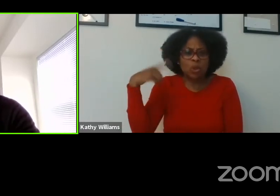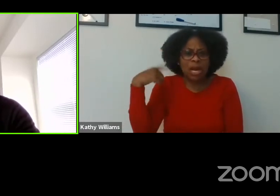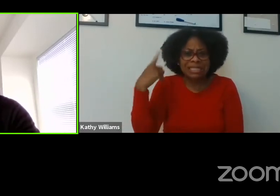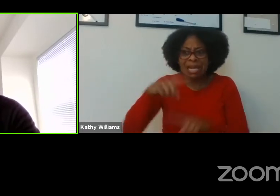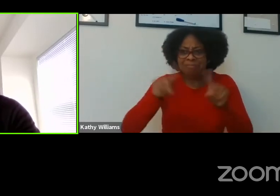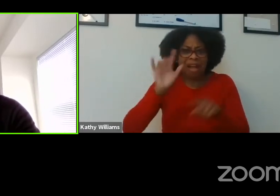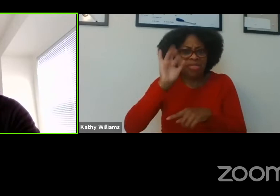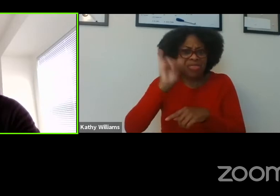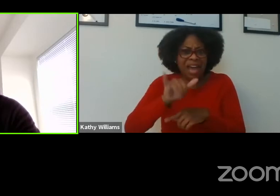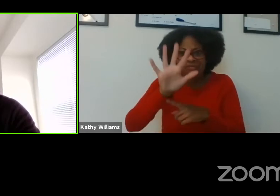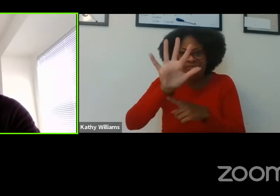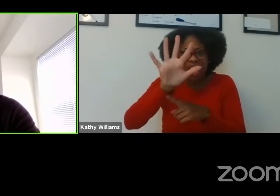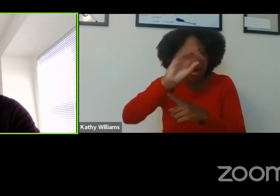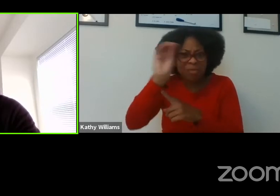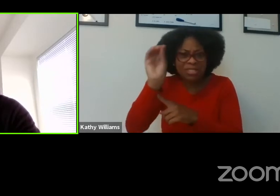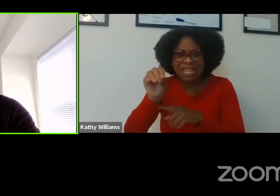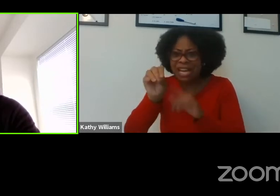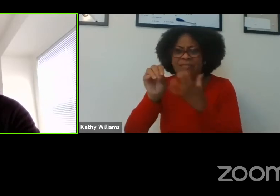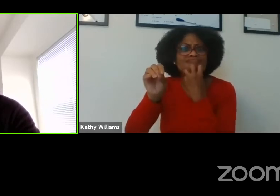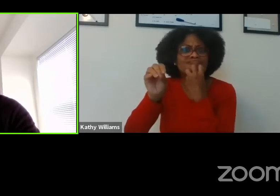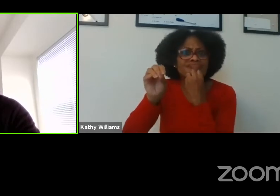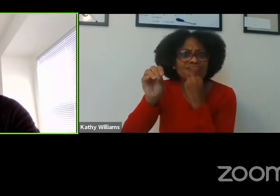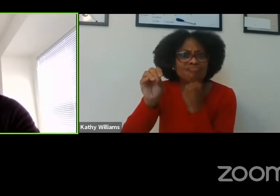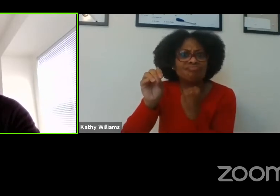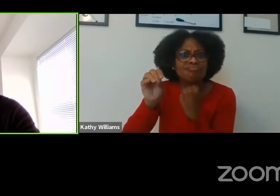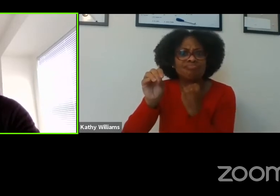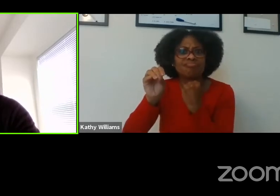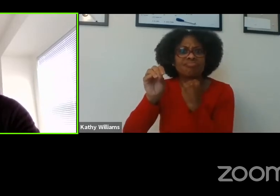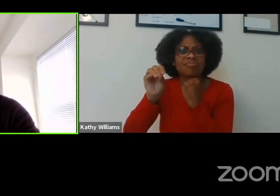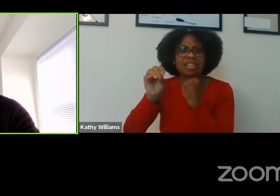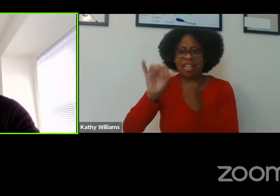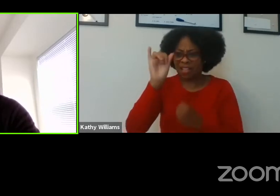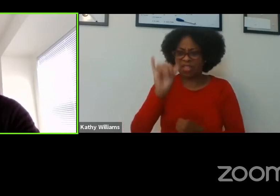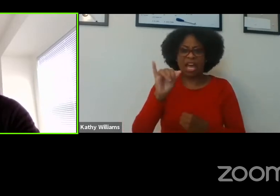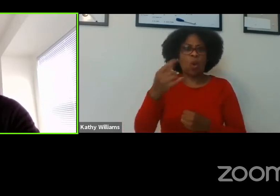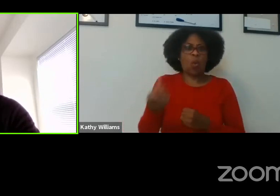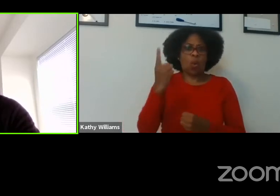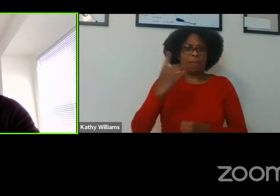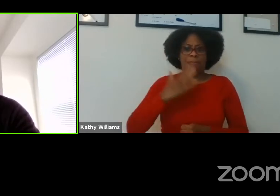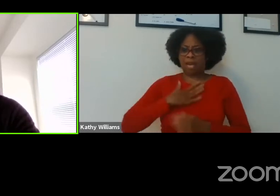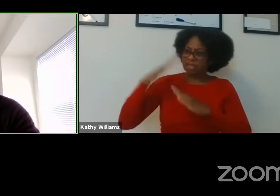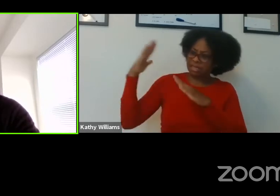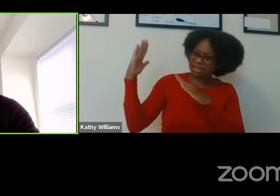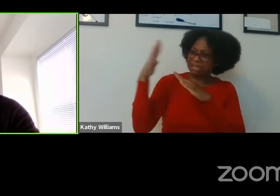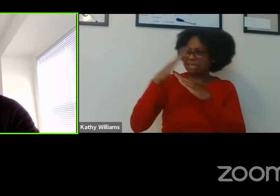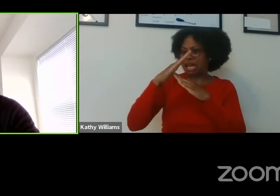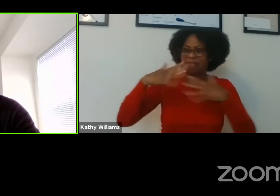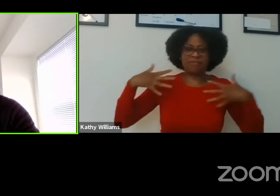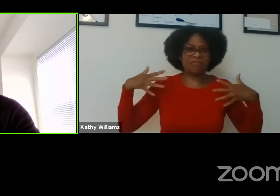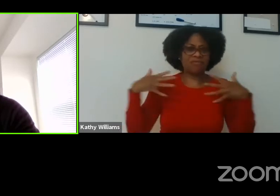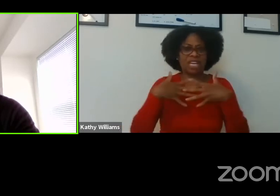You know? And that was one of my biggest fears was going completely blind. I literally didn't